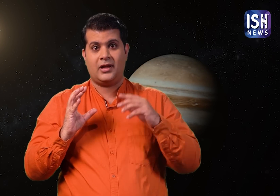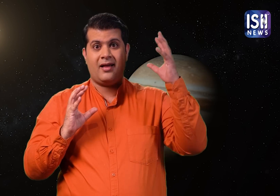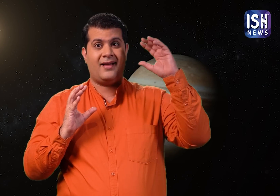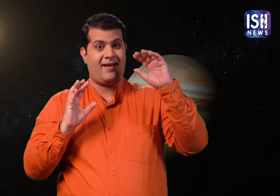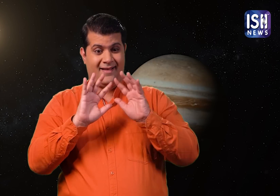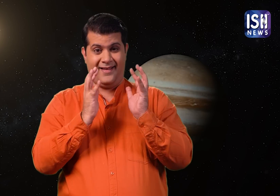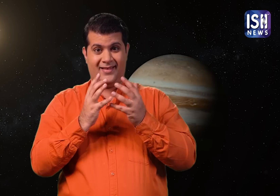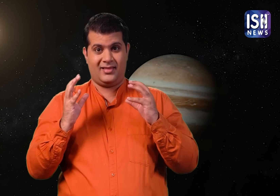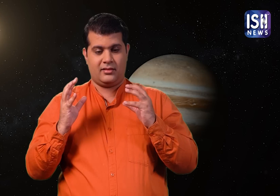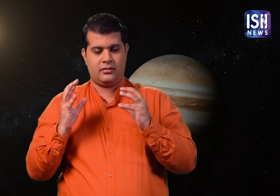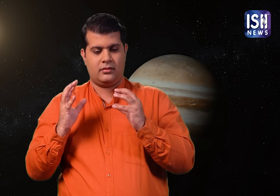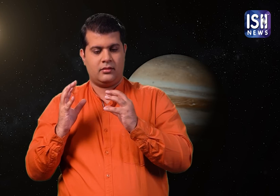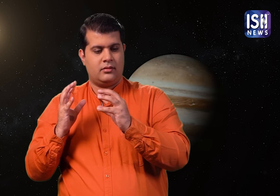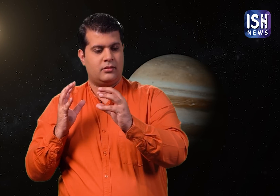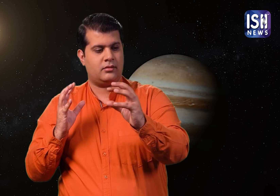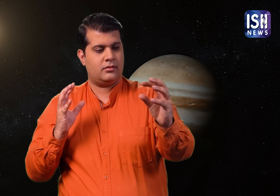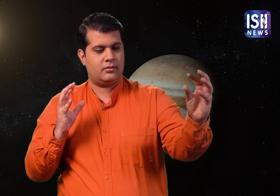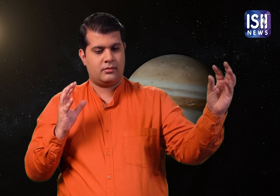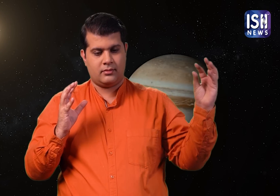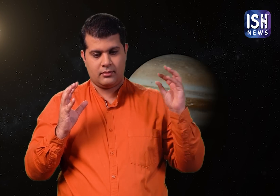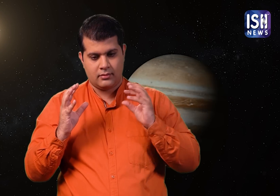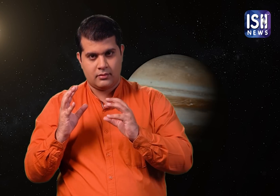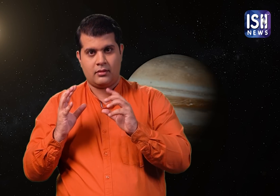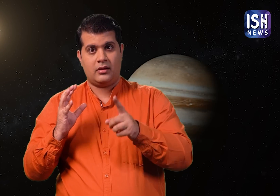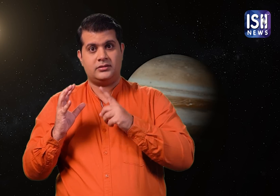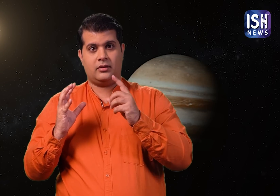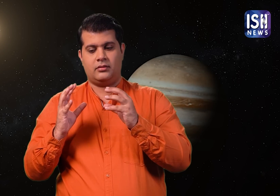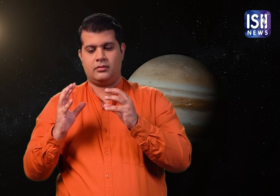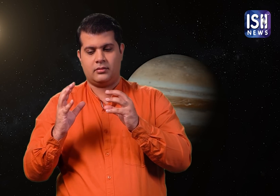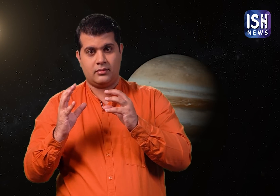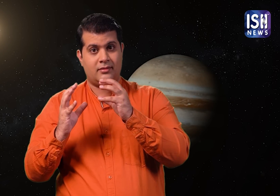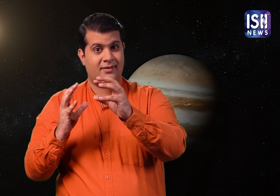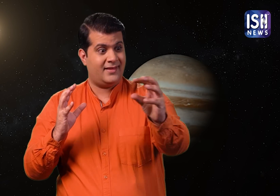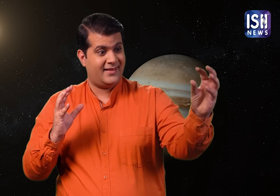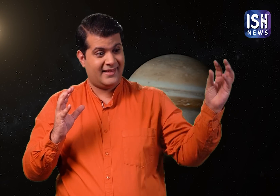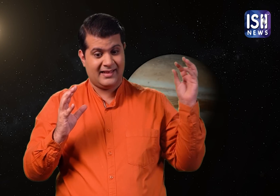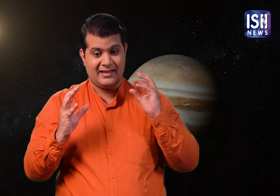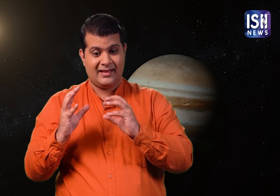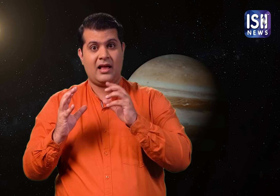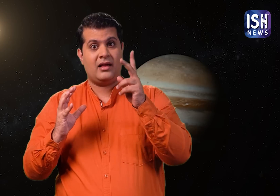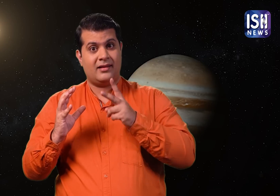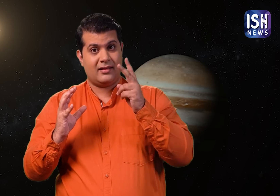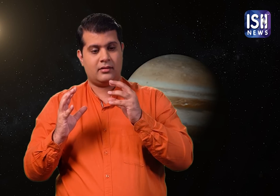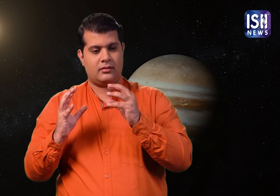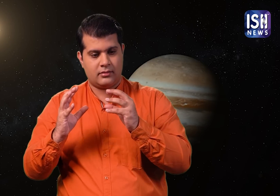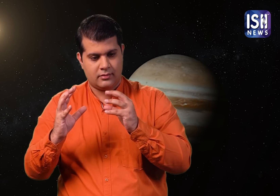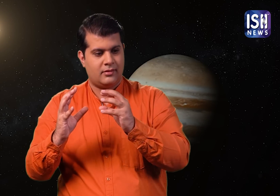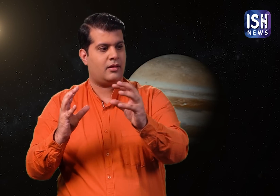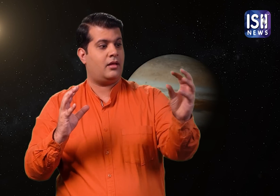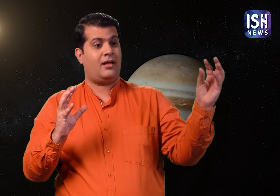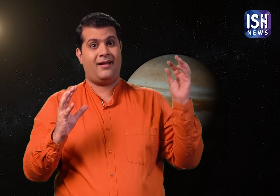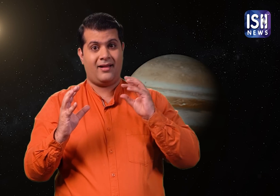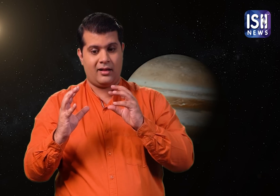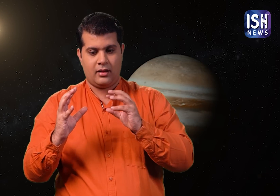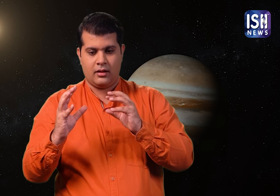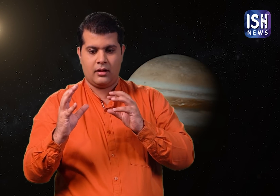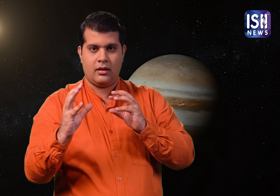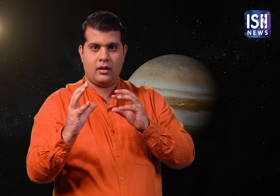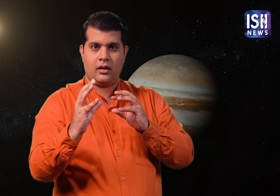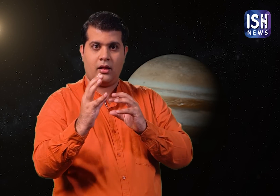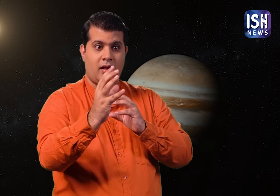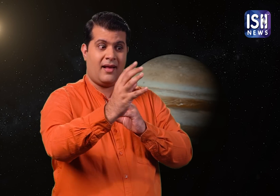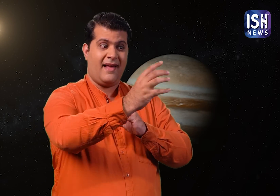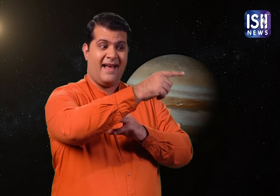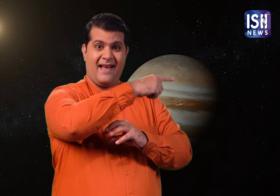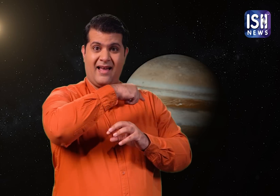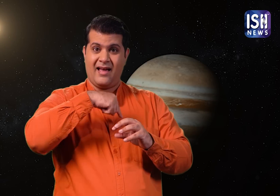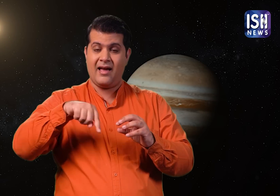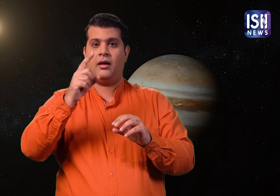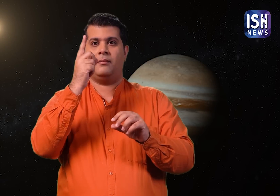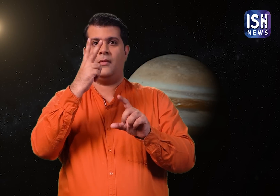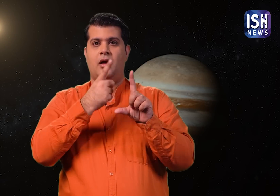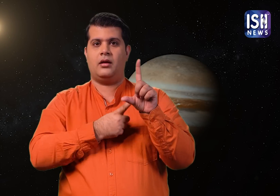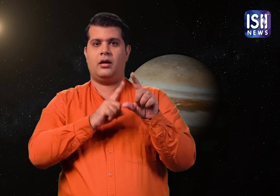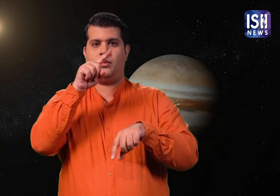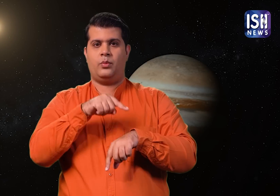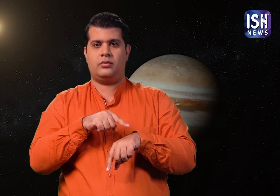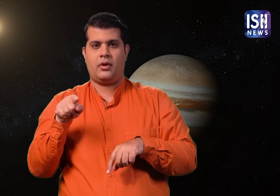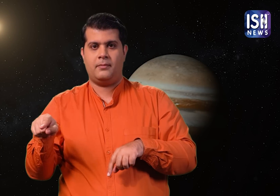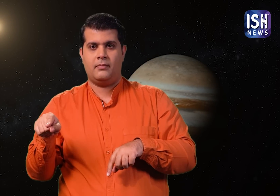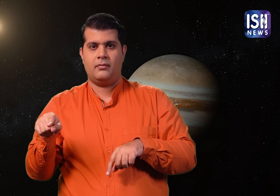The Earth takes one year to complete an orbit around the Sun, while Jupiter moves much slower, taking 12 years to complete its revolution.